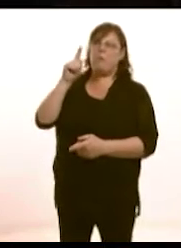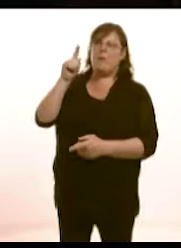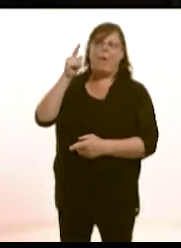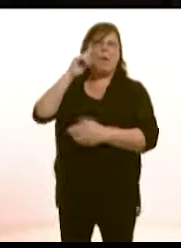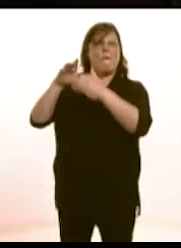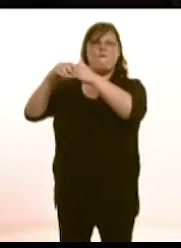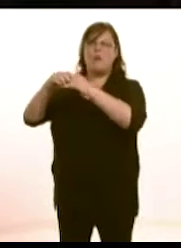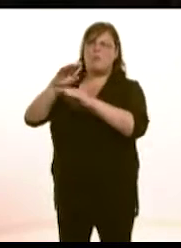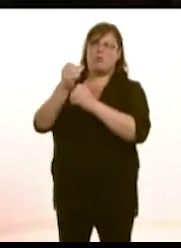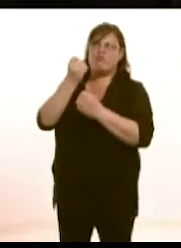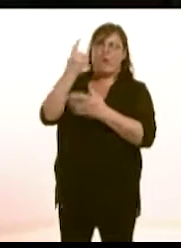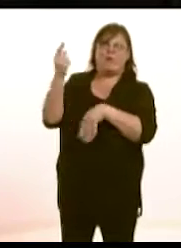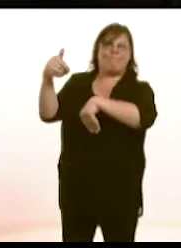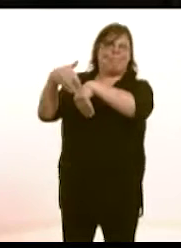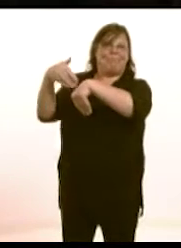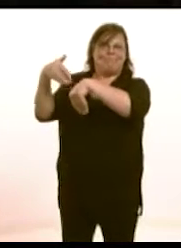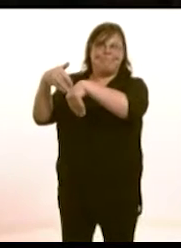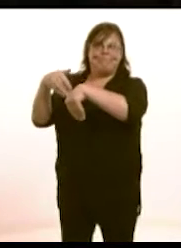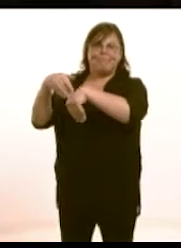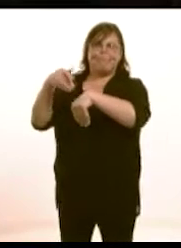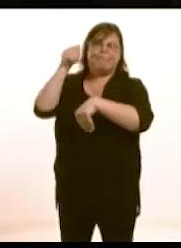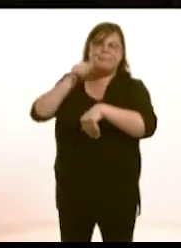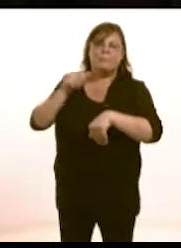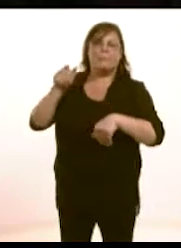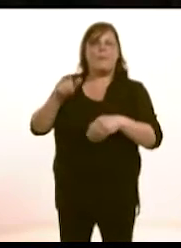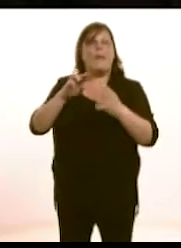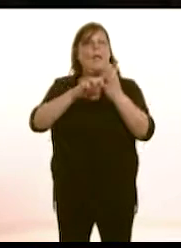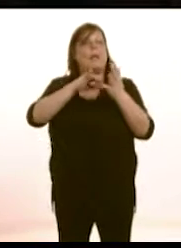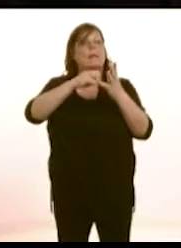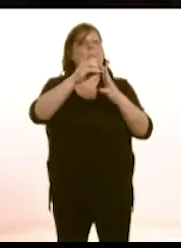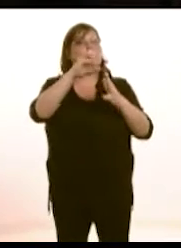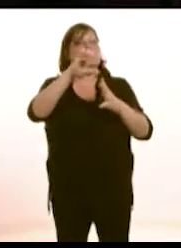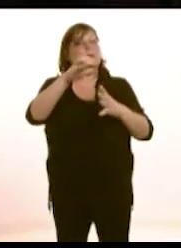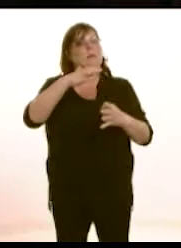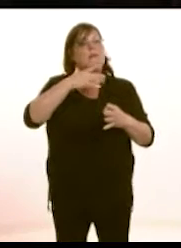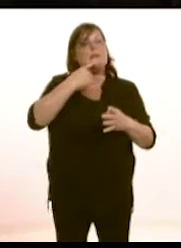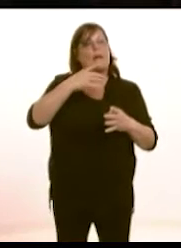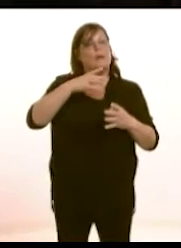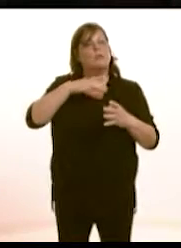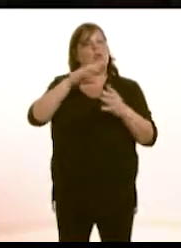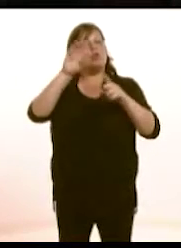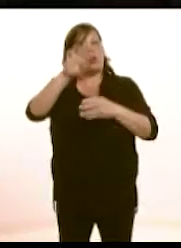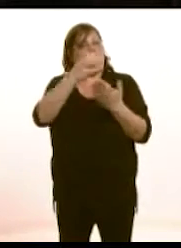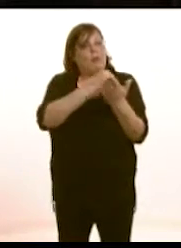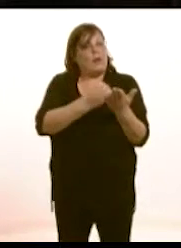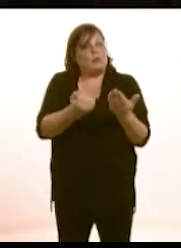The NSPCC has called for online safety lessons to become part of the curriculum so children